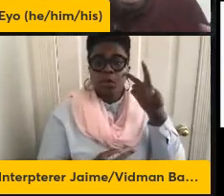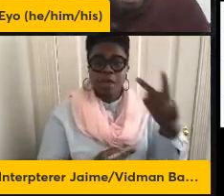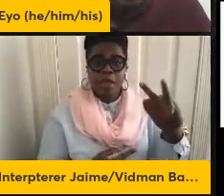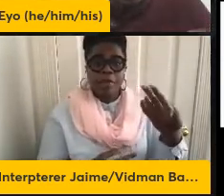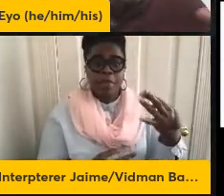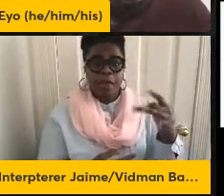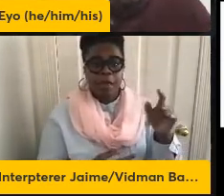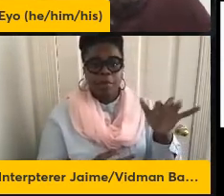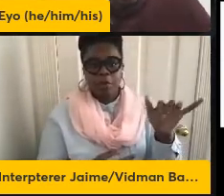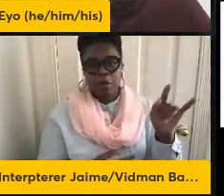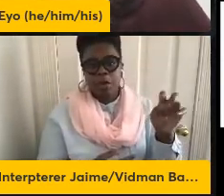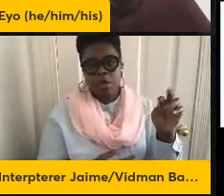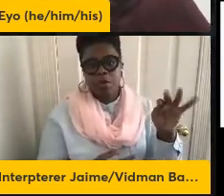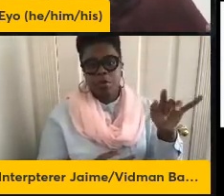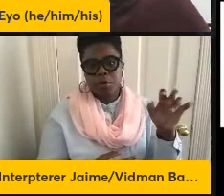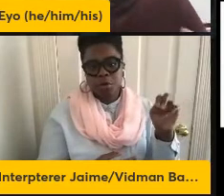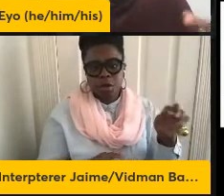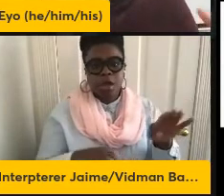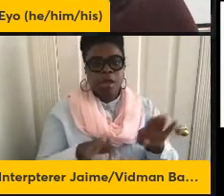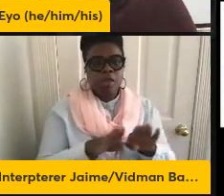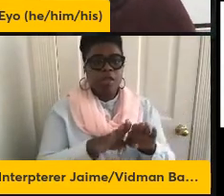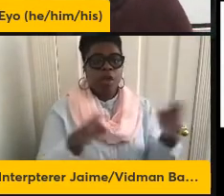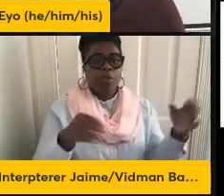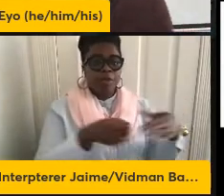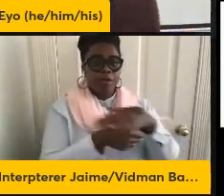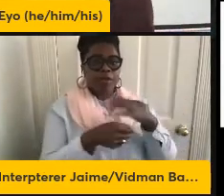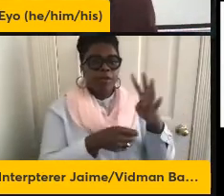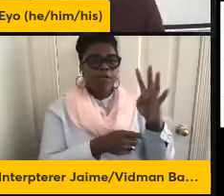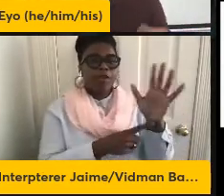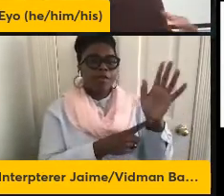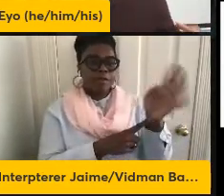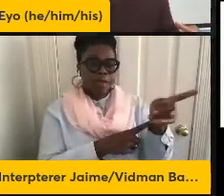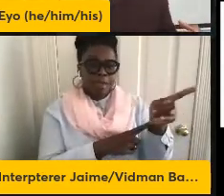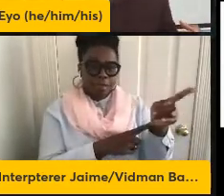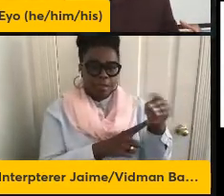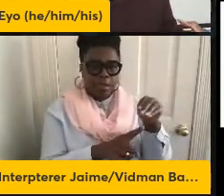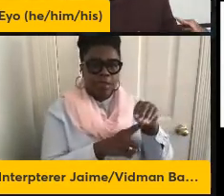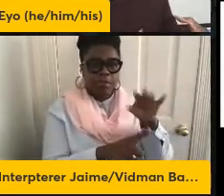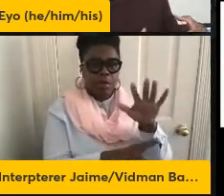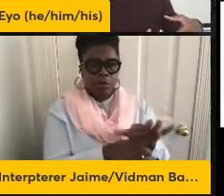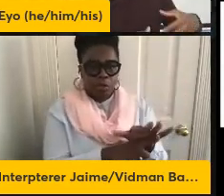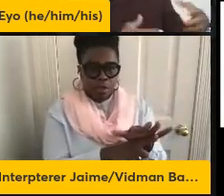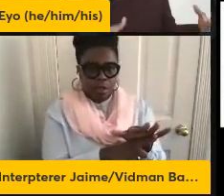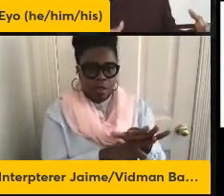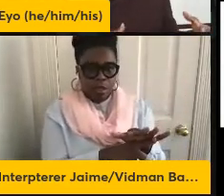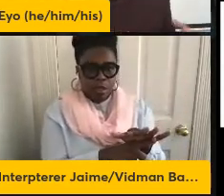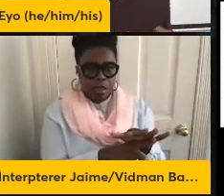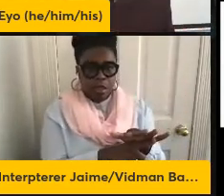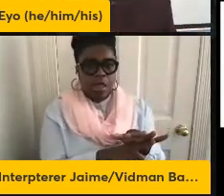again, expose the mice to the open field for about 45 minutes, we have a cord of mice that are not exposed to this or in the